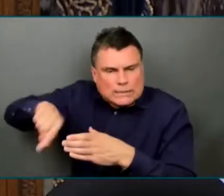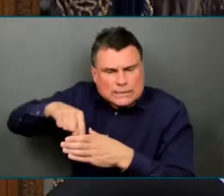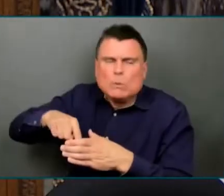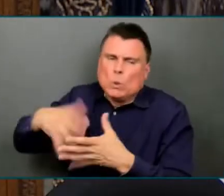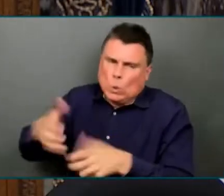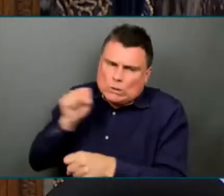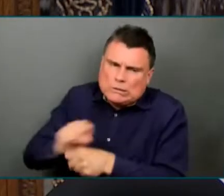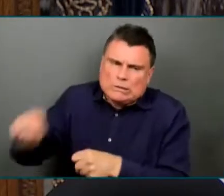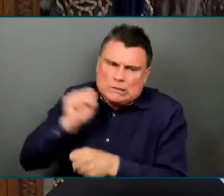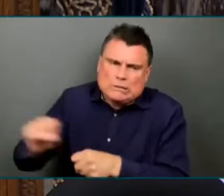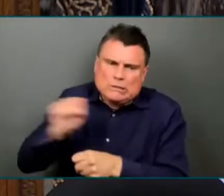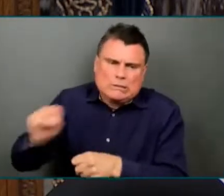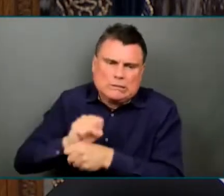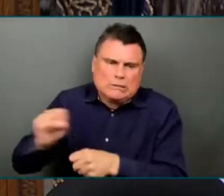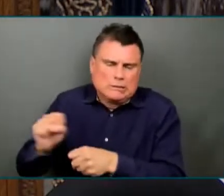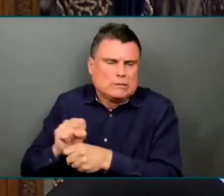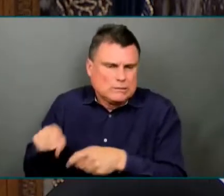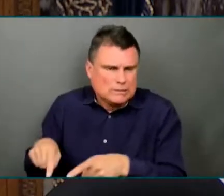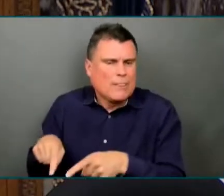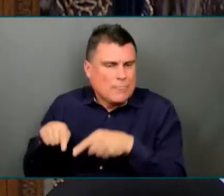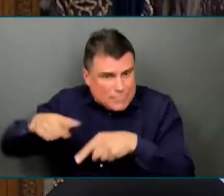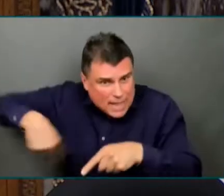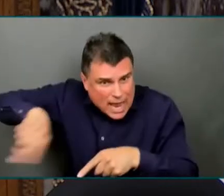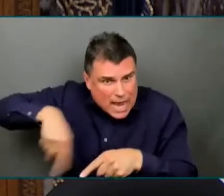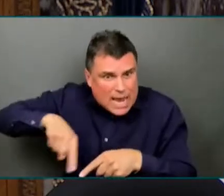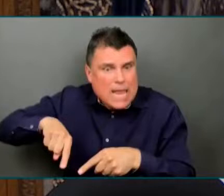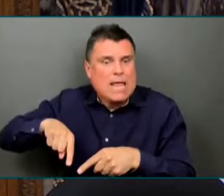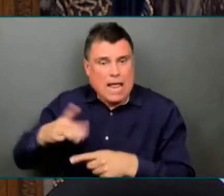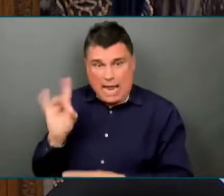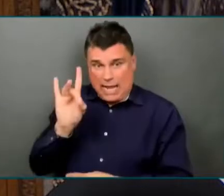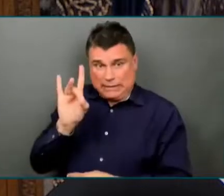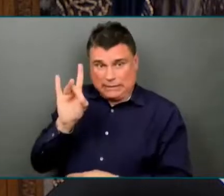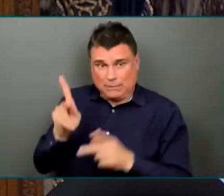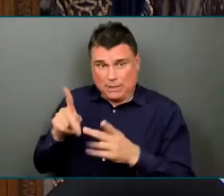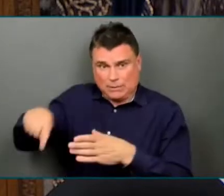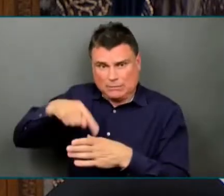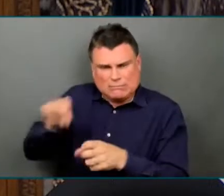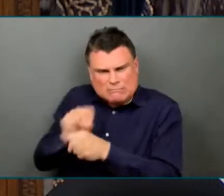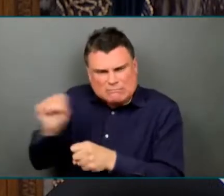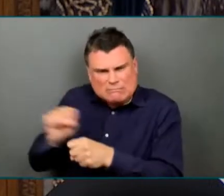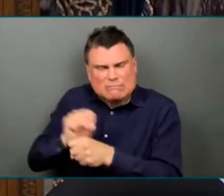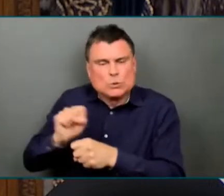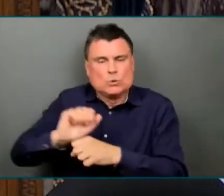and I’m looking forward to working with them all in the years ahead as we work to get these standards right.